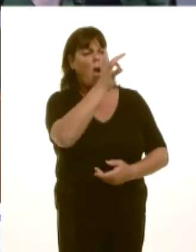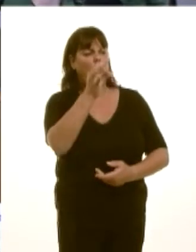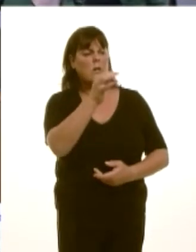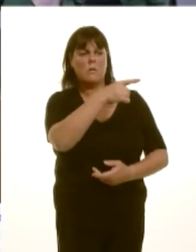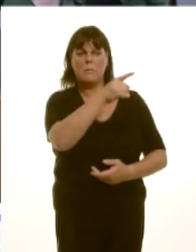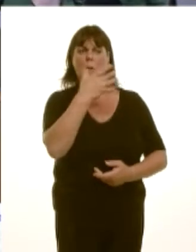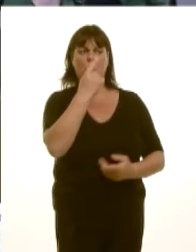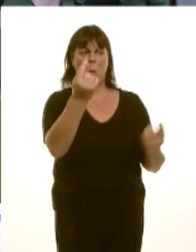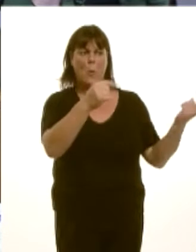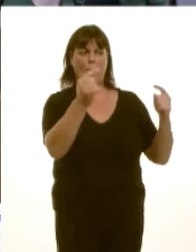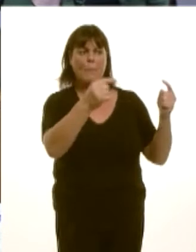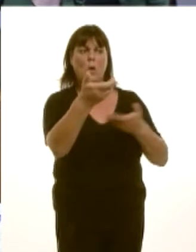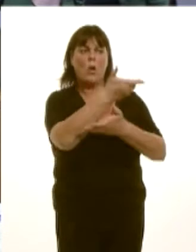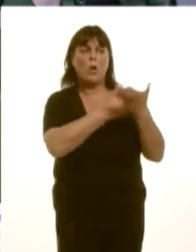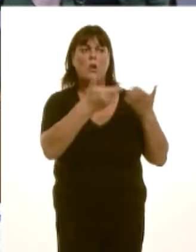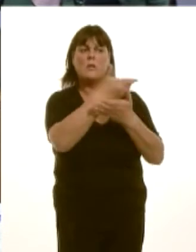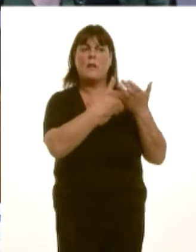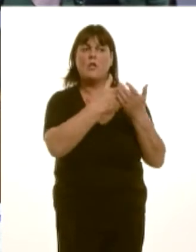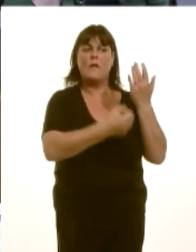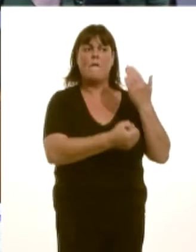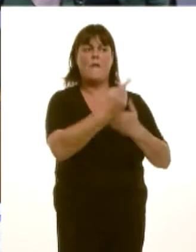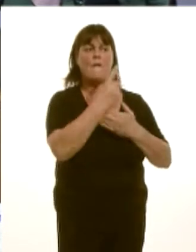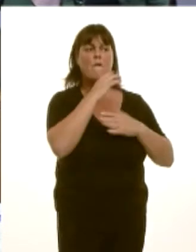our consultation events on the framework for action on independent living?